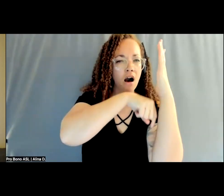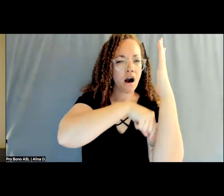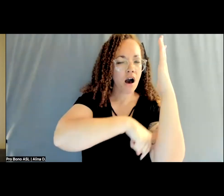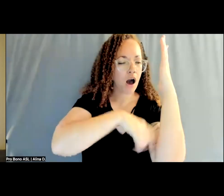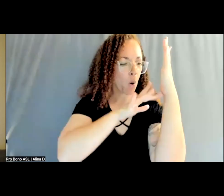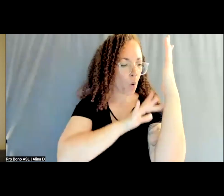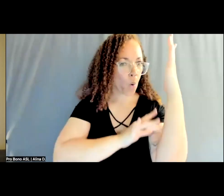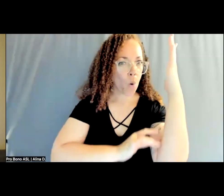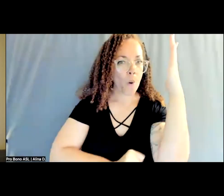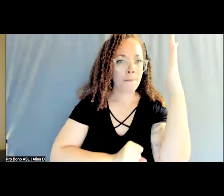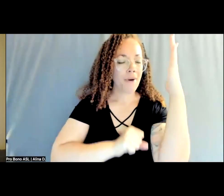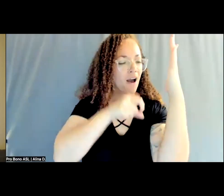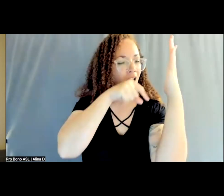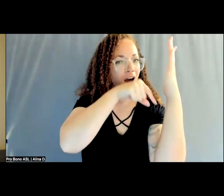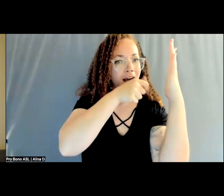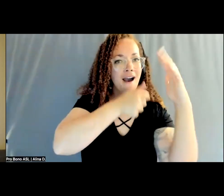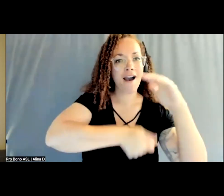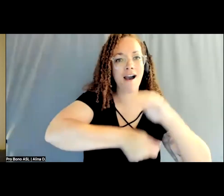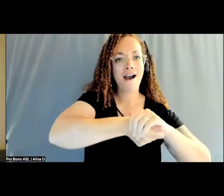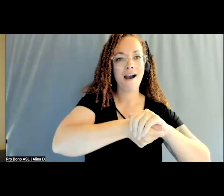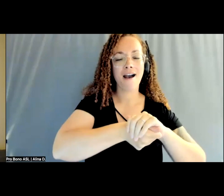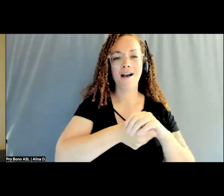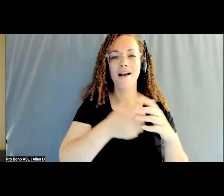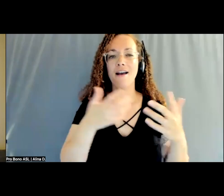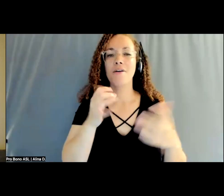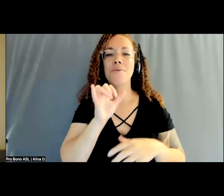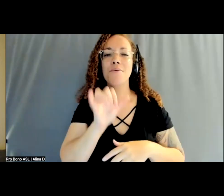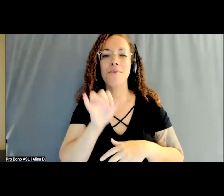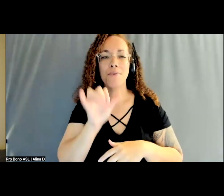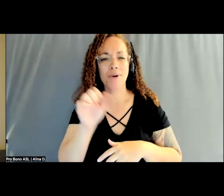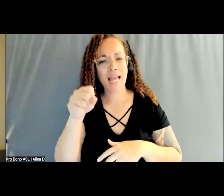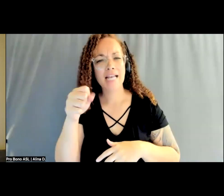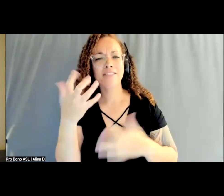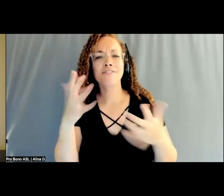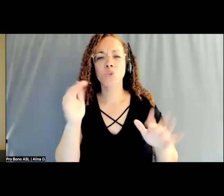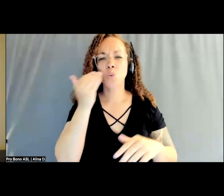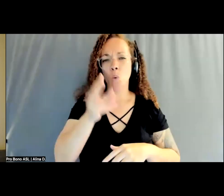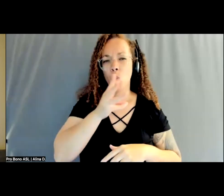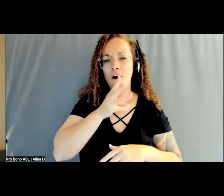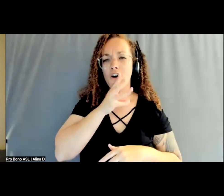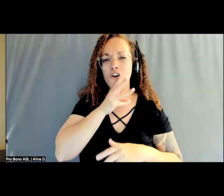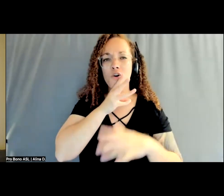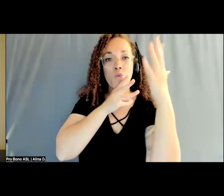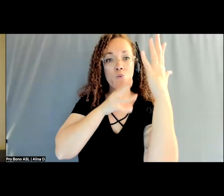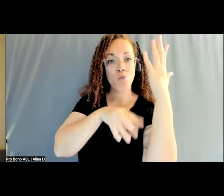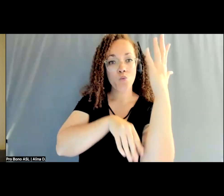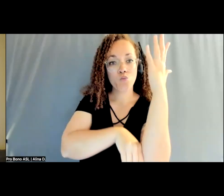watering the roots. we know care. taking in each other’s breath, yes,